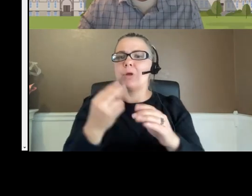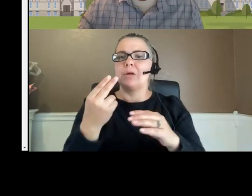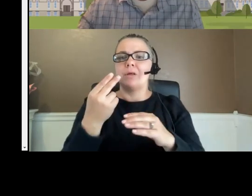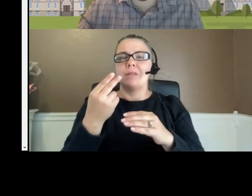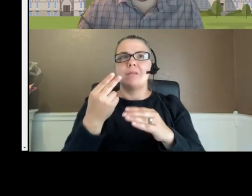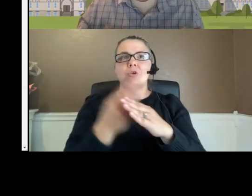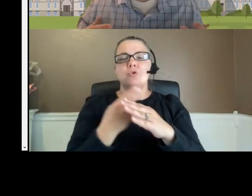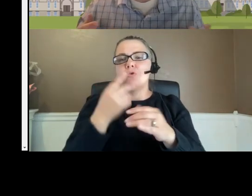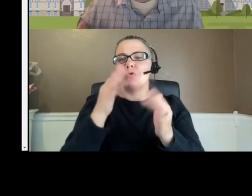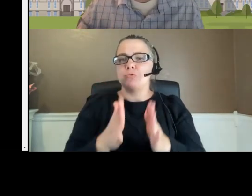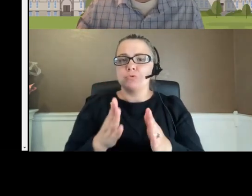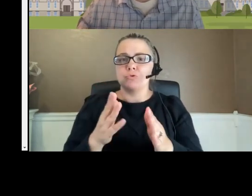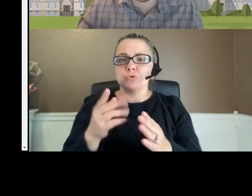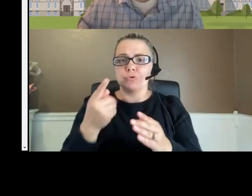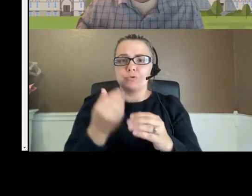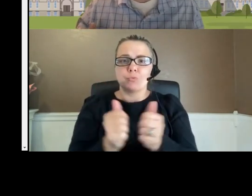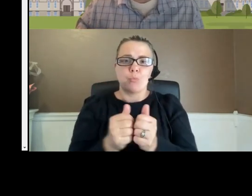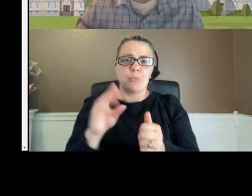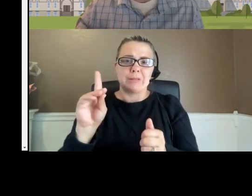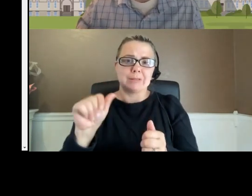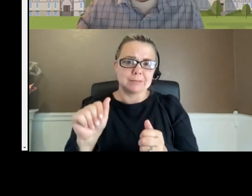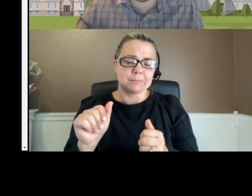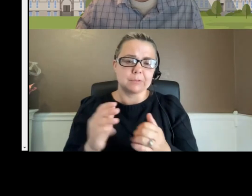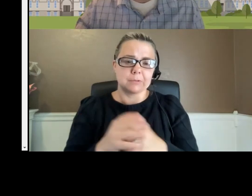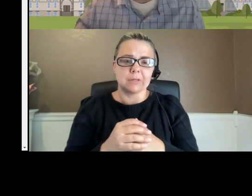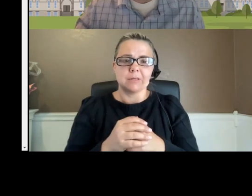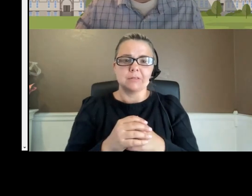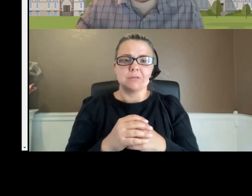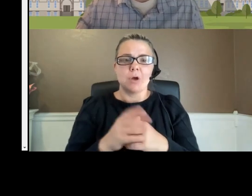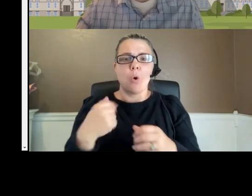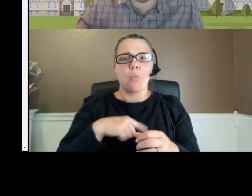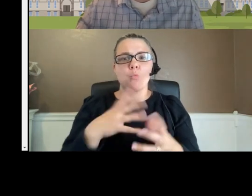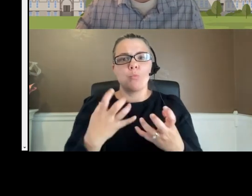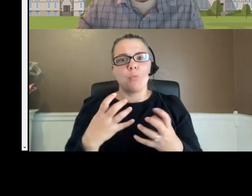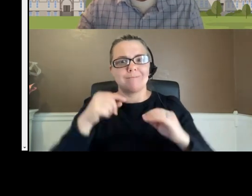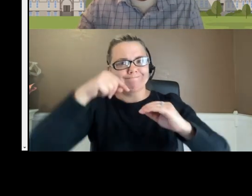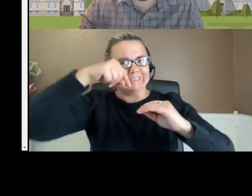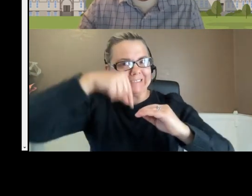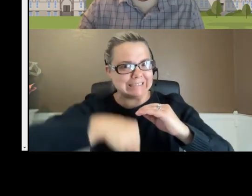WAVE really tries to help you do is to get deeper into that conformance testing. And where you can